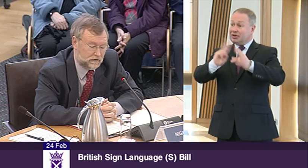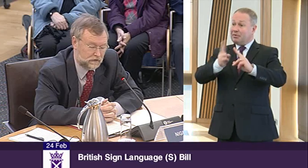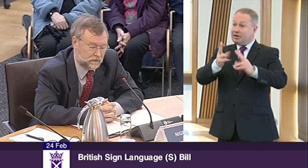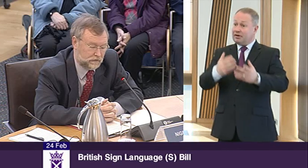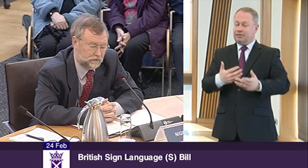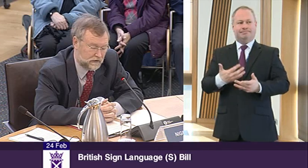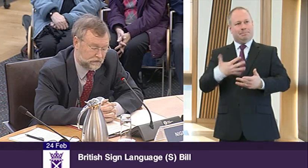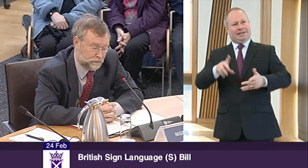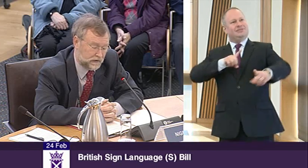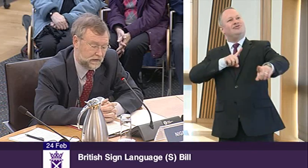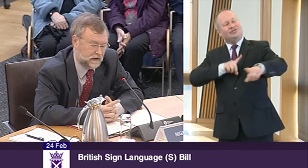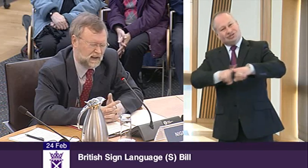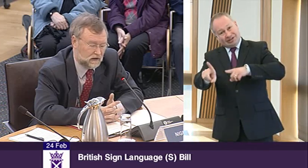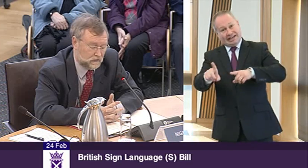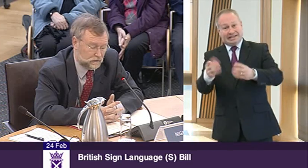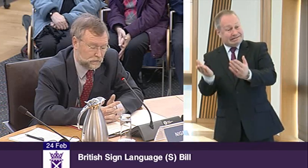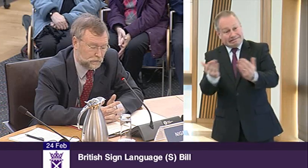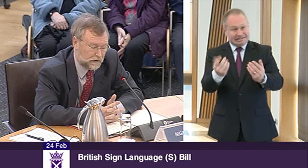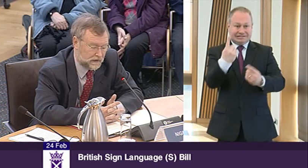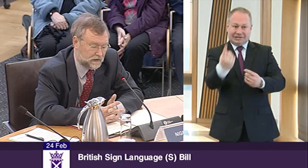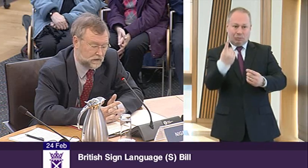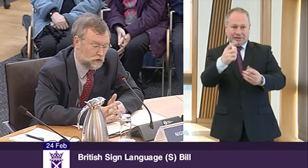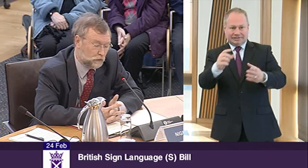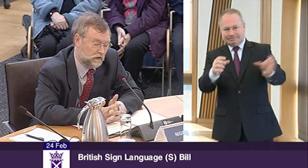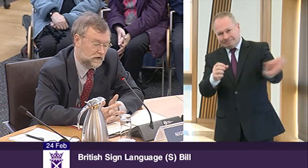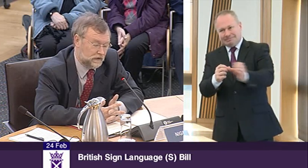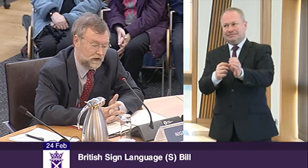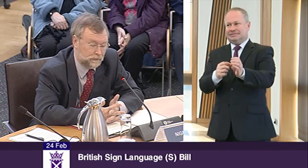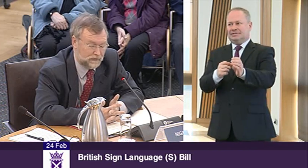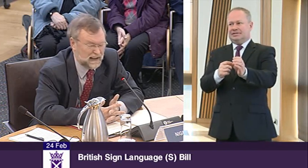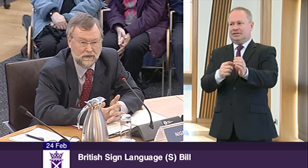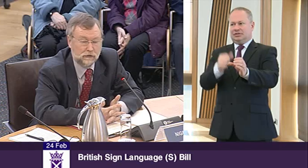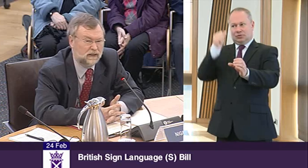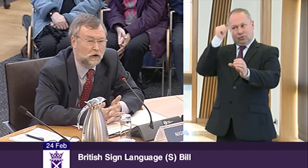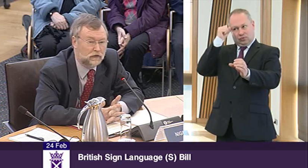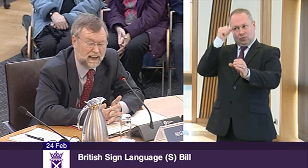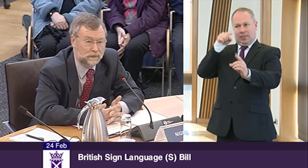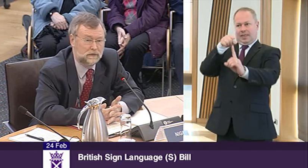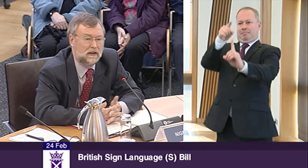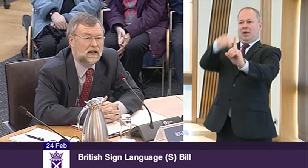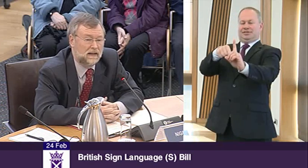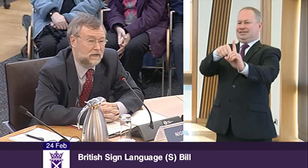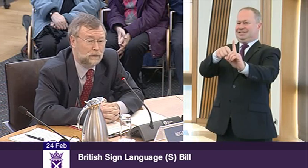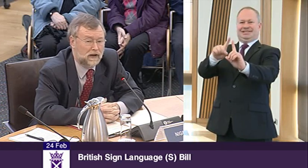Nigel Firth: We have tried to find somebody. We know that the previous individual is not